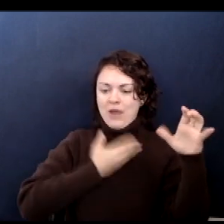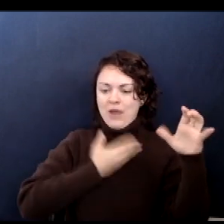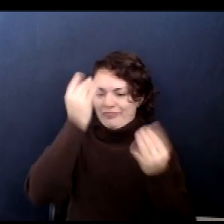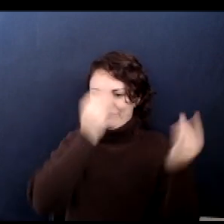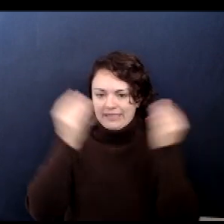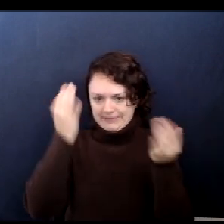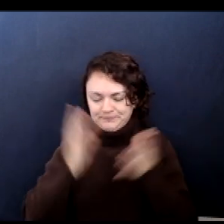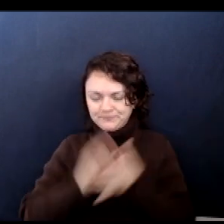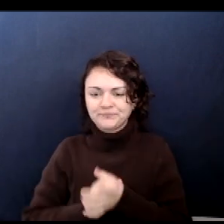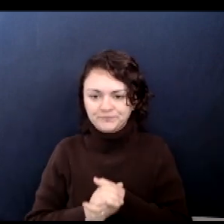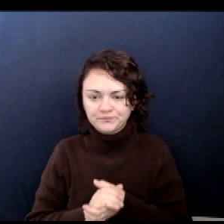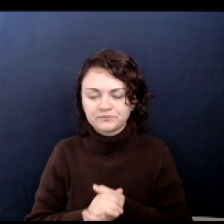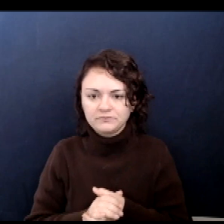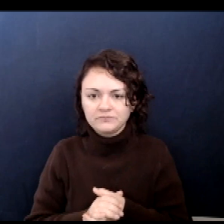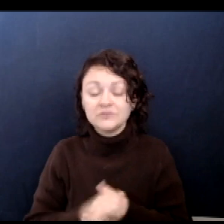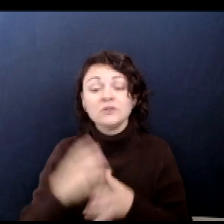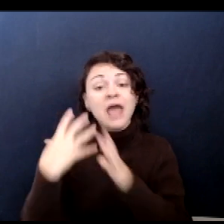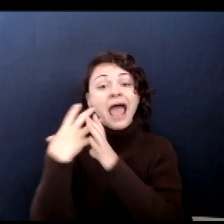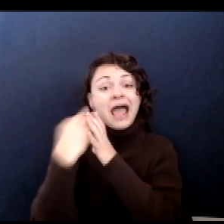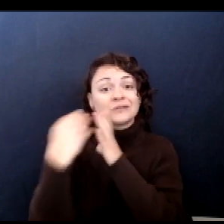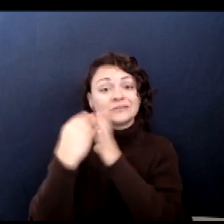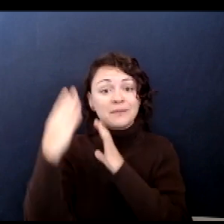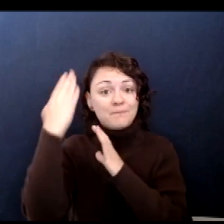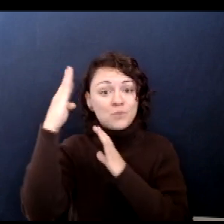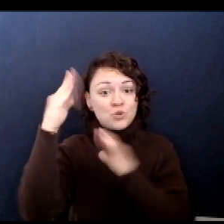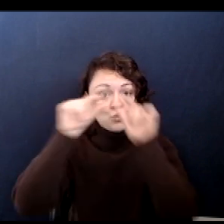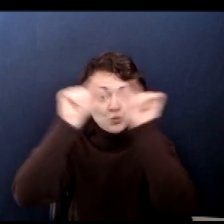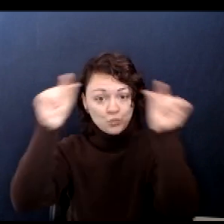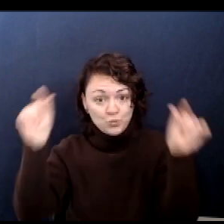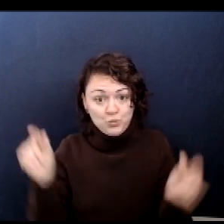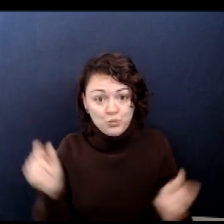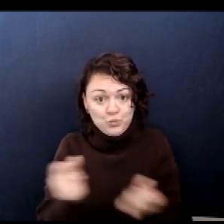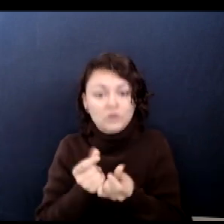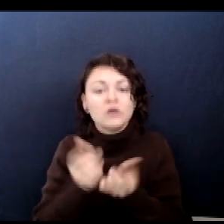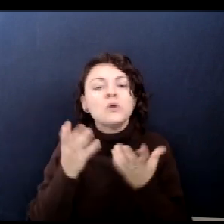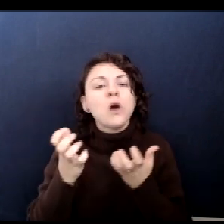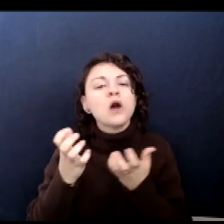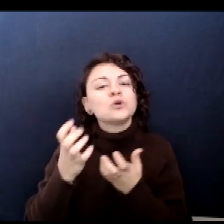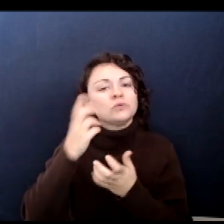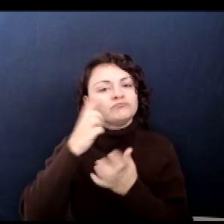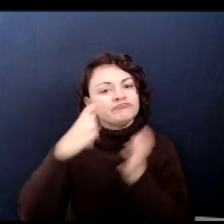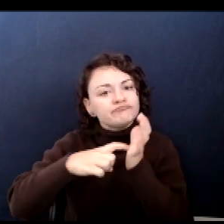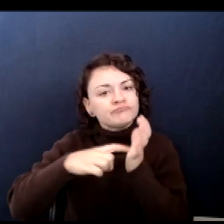We wanted to look at who in Colorado is experiencing disability,